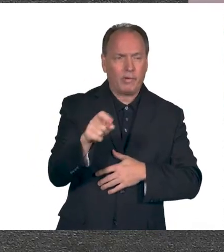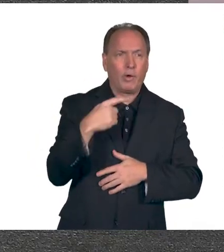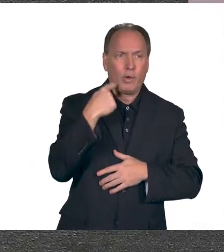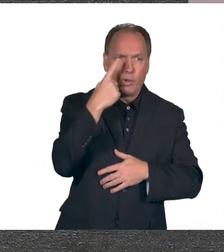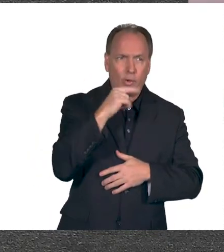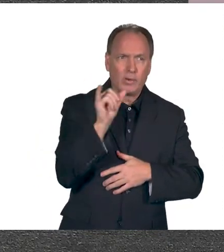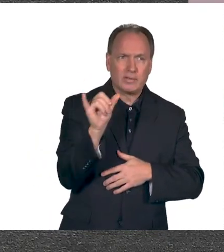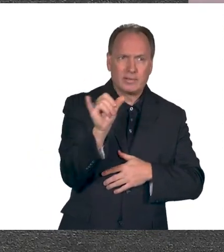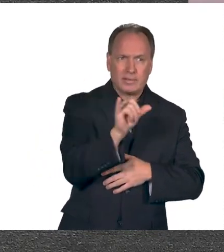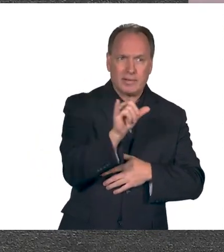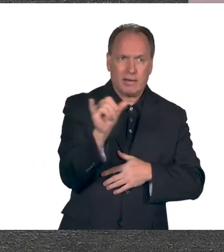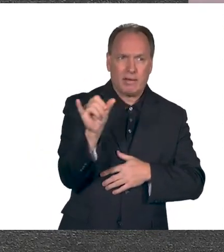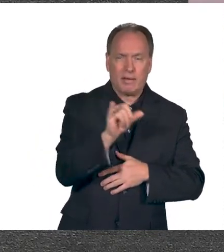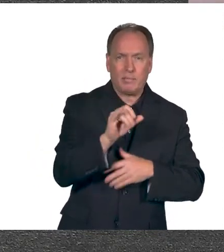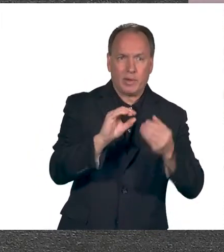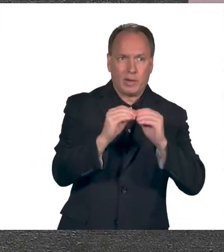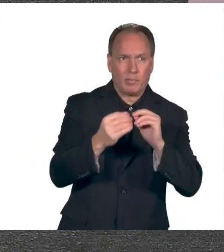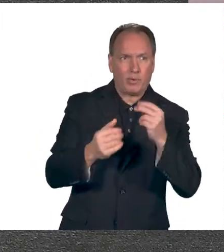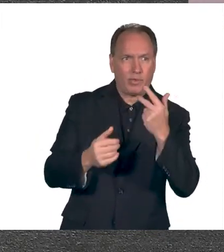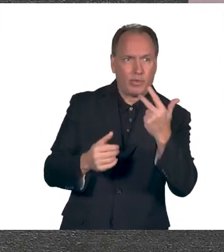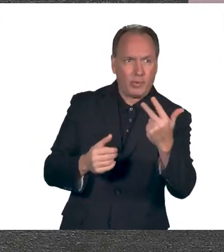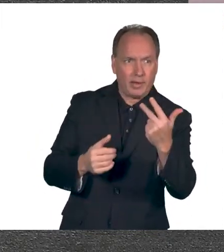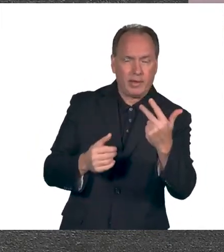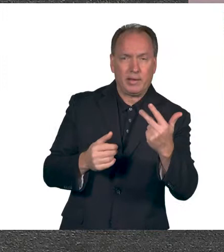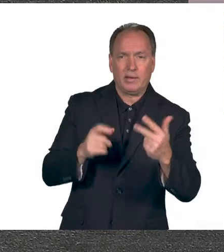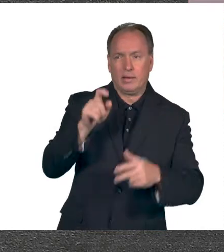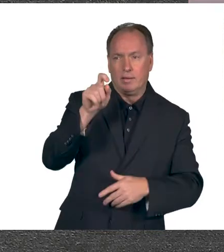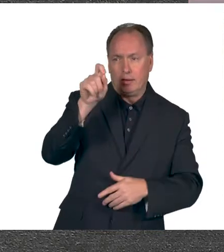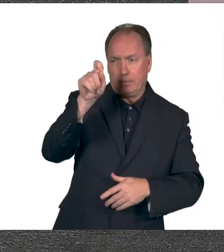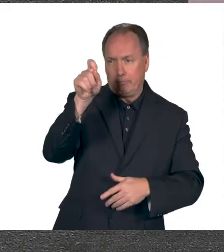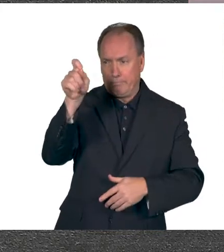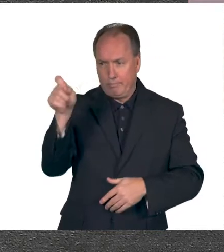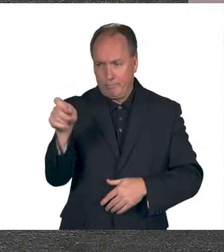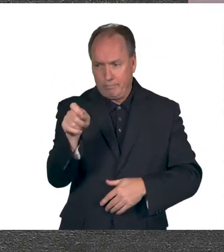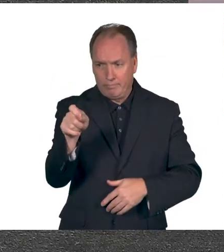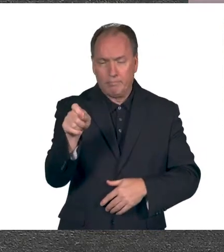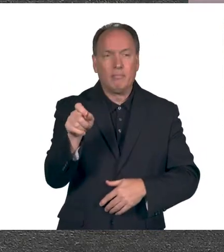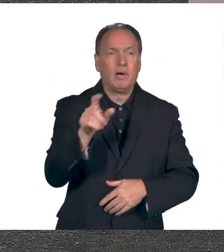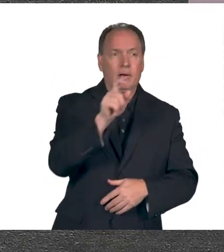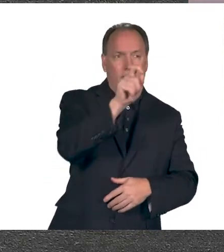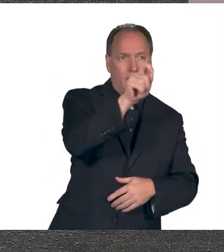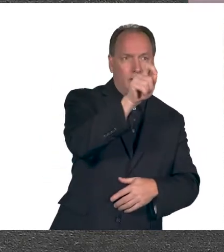is like the curve in number three, they both look a little bit like there, wonderful.